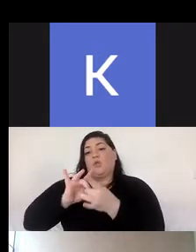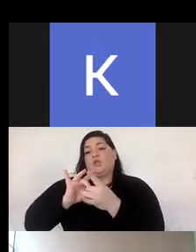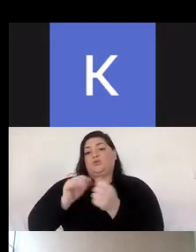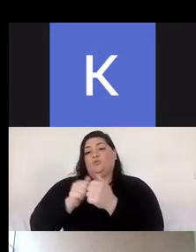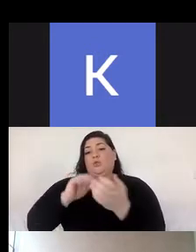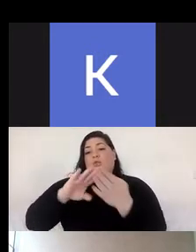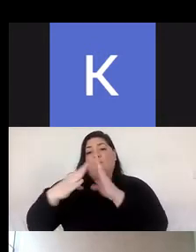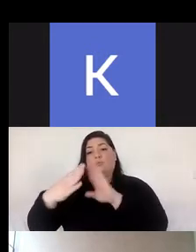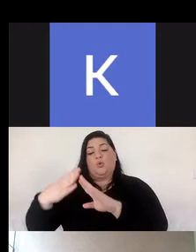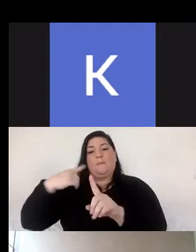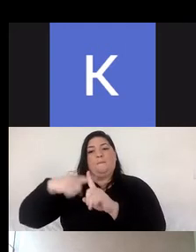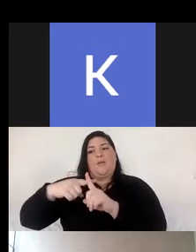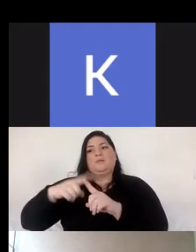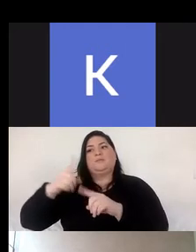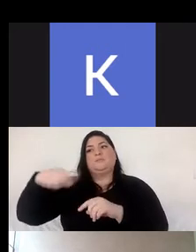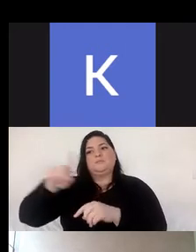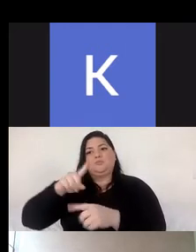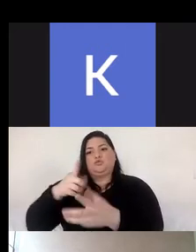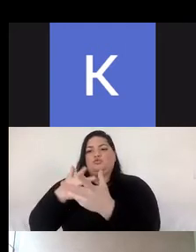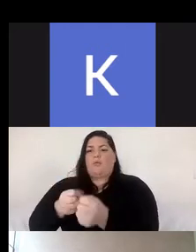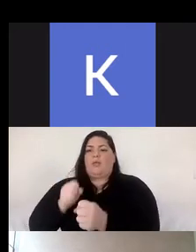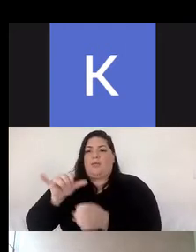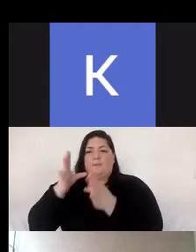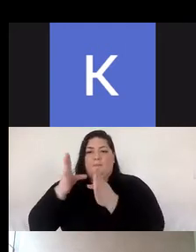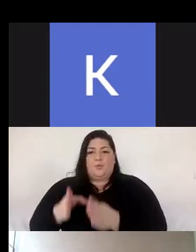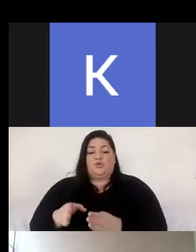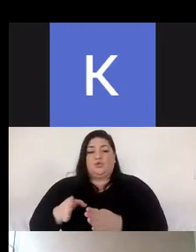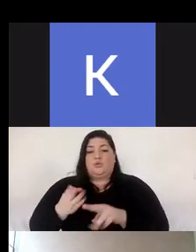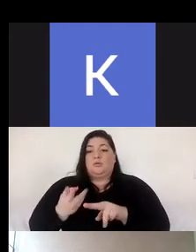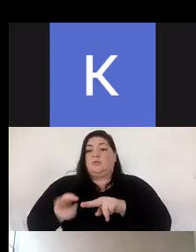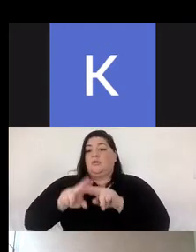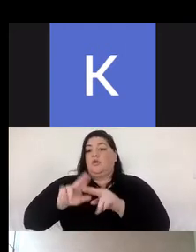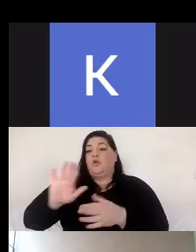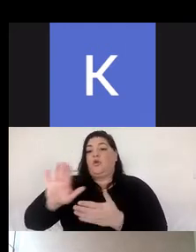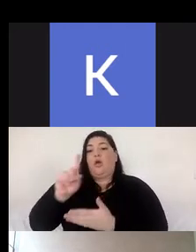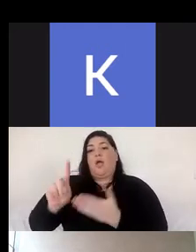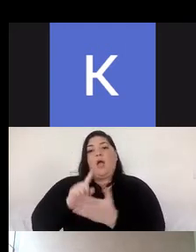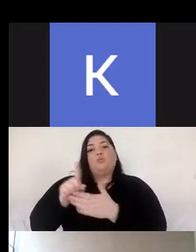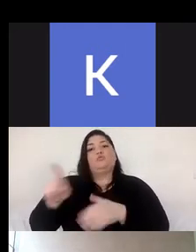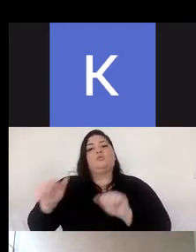and is trusted. By increasing her hours, she can serve more survivors